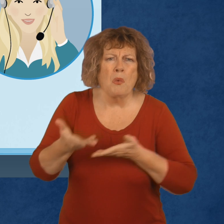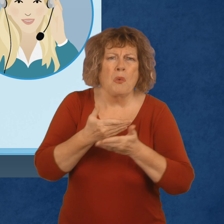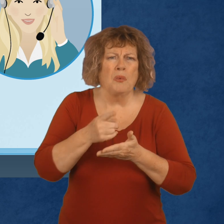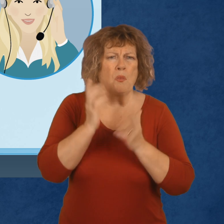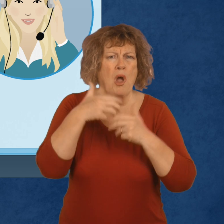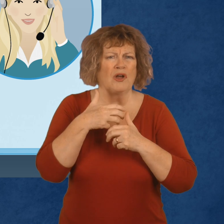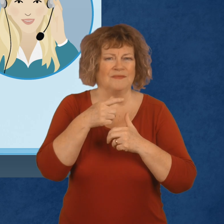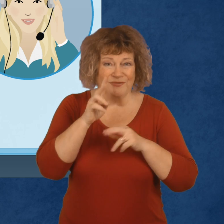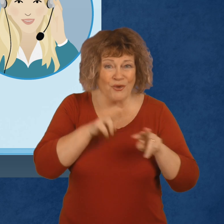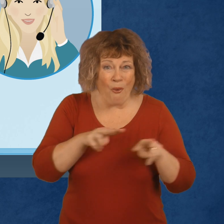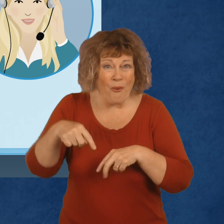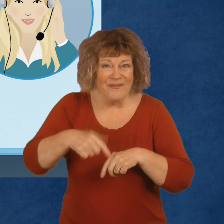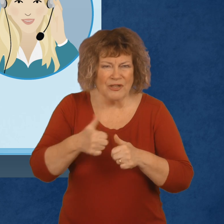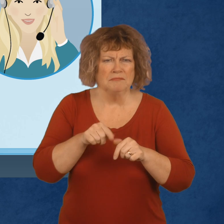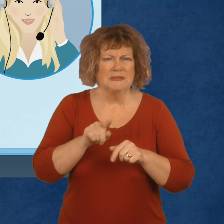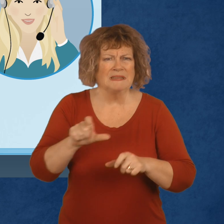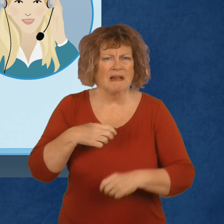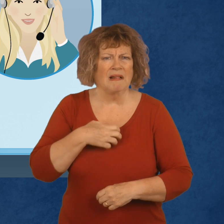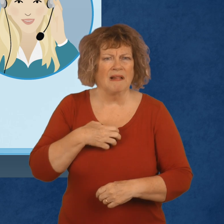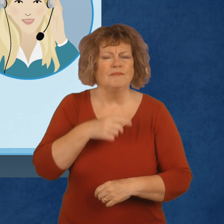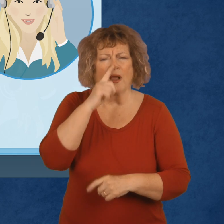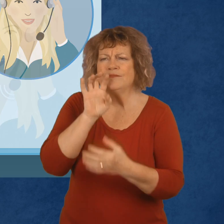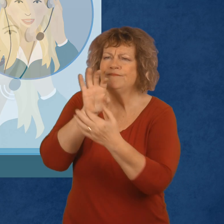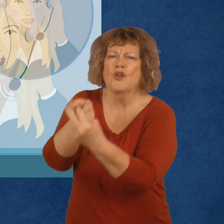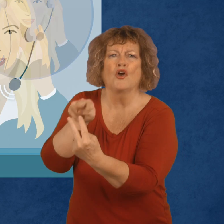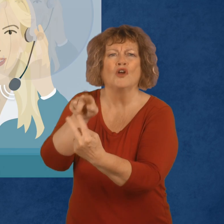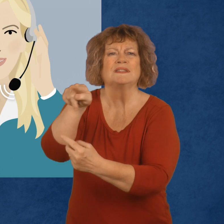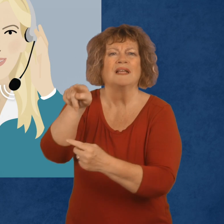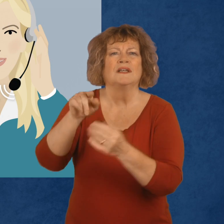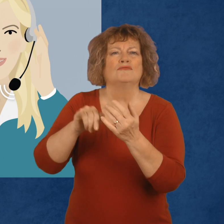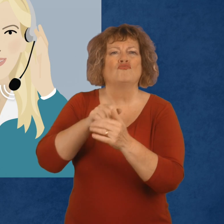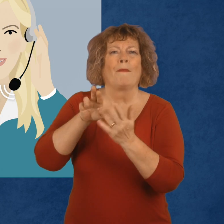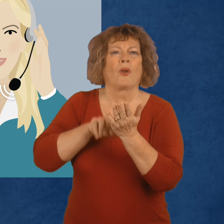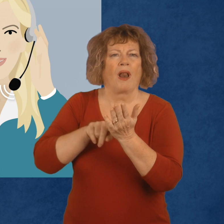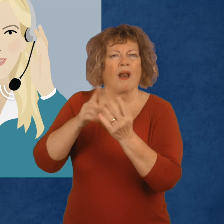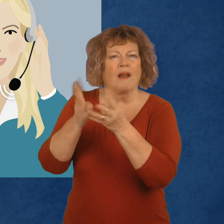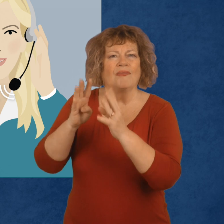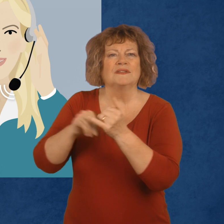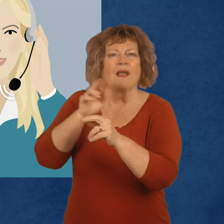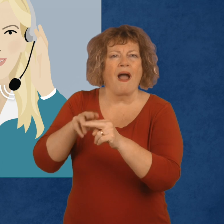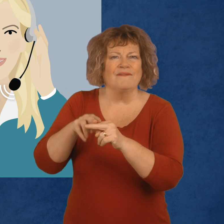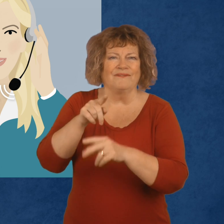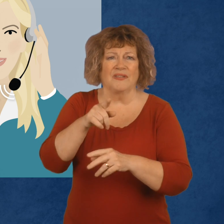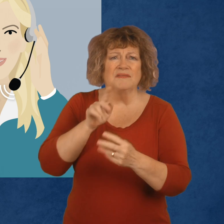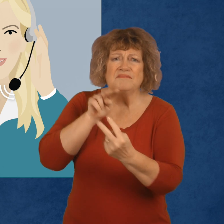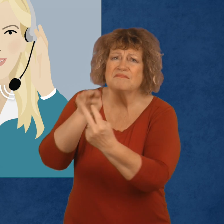You can find their contact details in the letter or email they have sent you. Talk to them about your concerns.